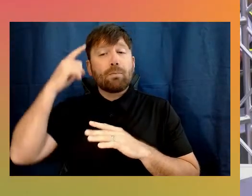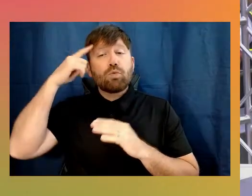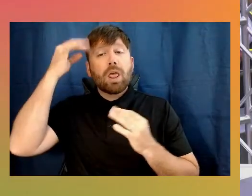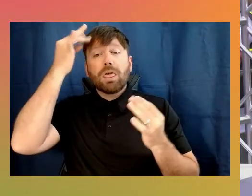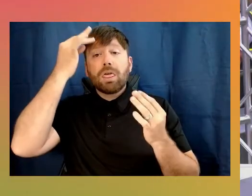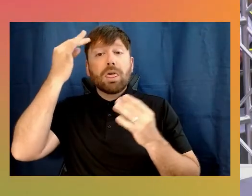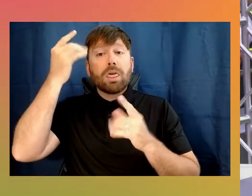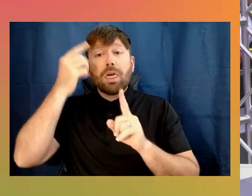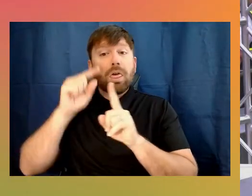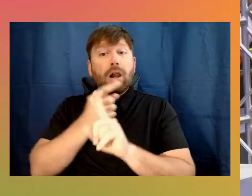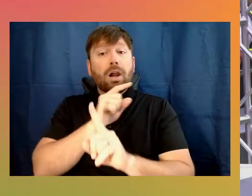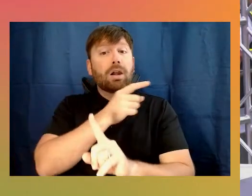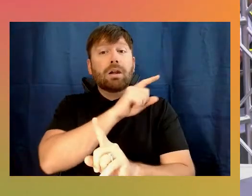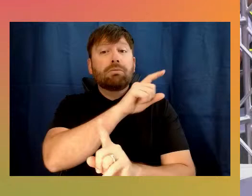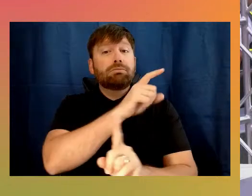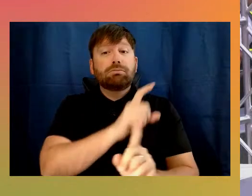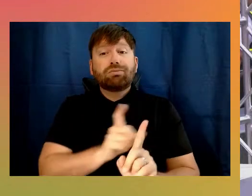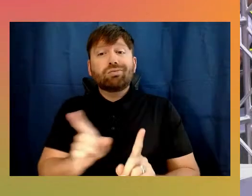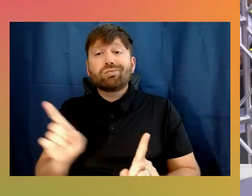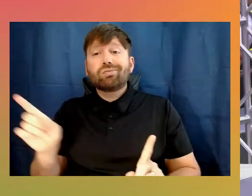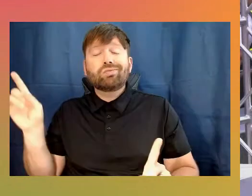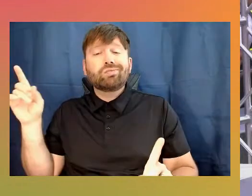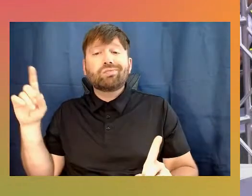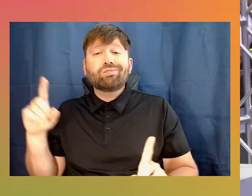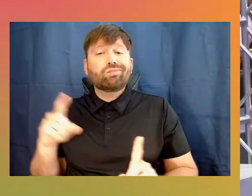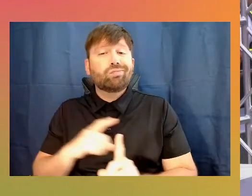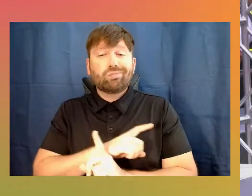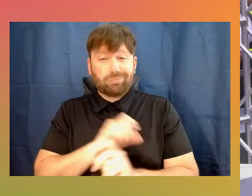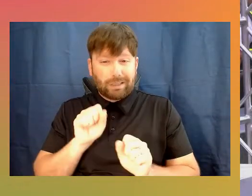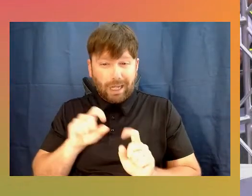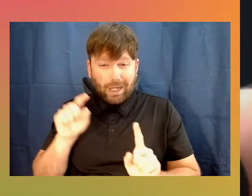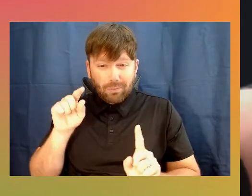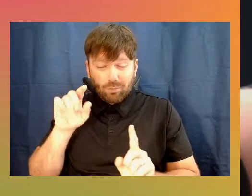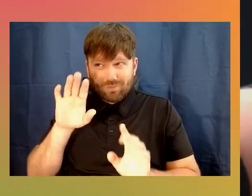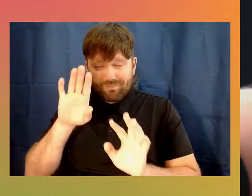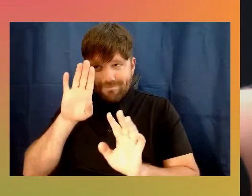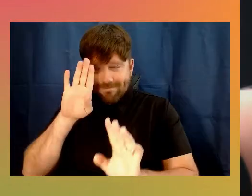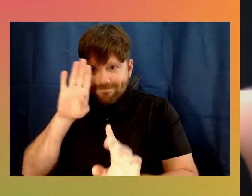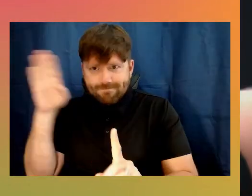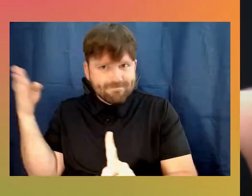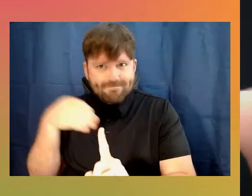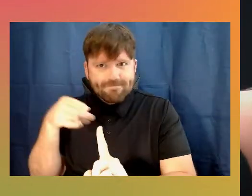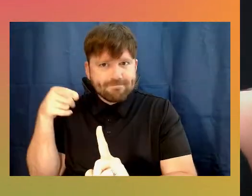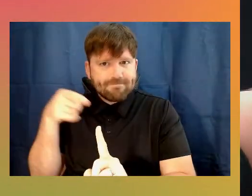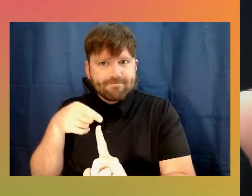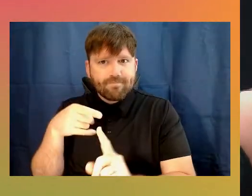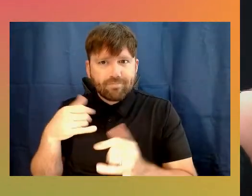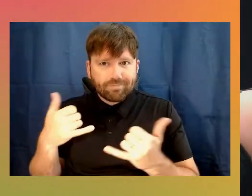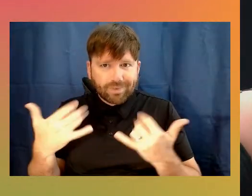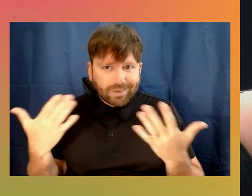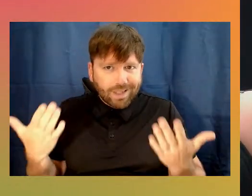AND AS WE SLOW DOWN, OFTEN TIMES THE MIND LIKES TO WONDER.